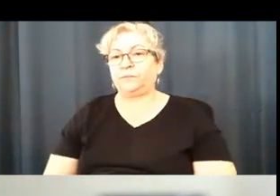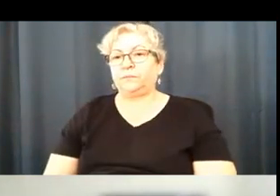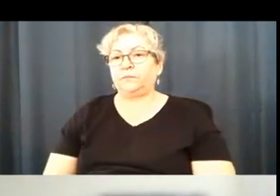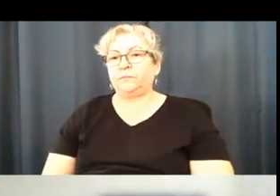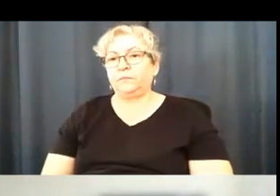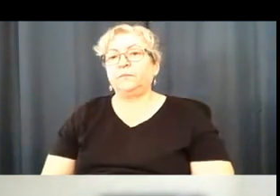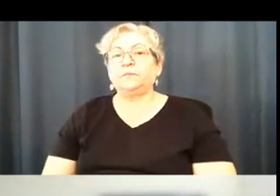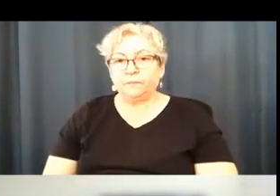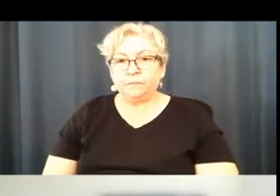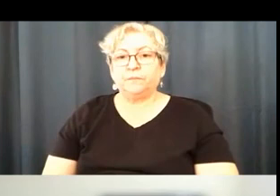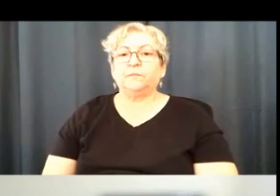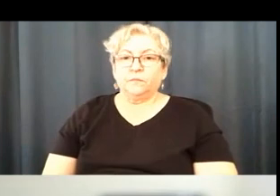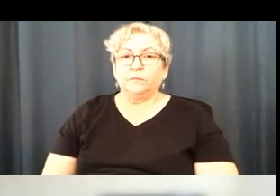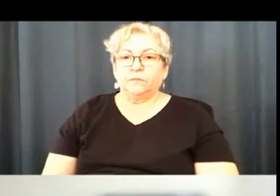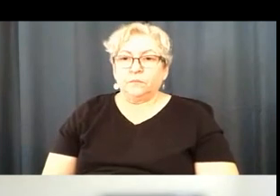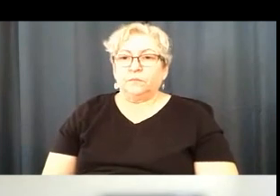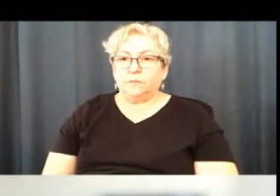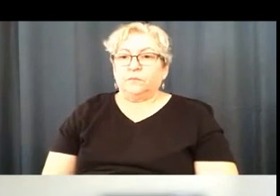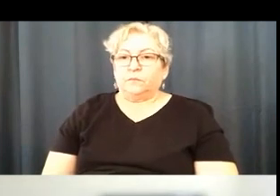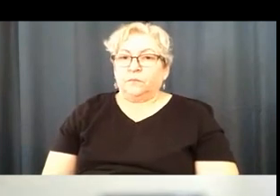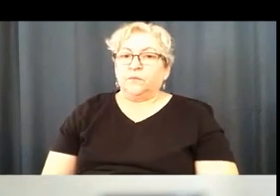Yeah, so we get social media questions a lot